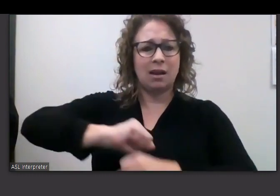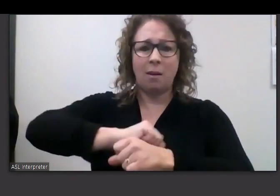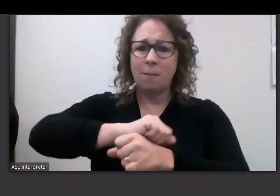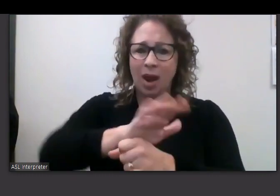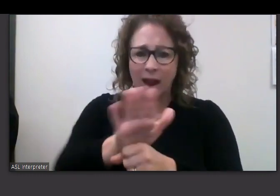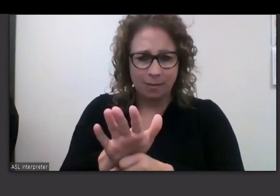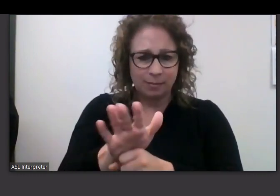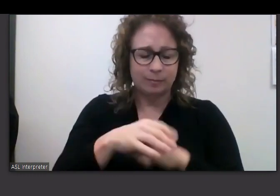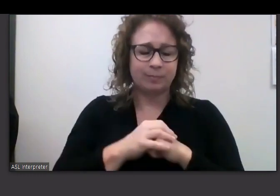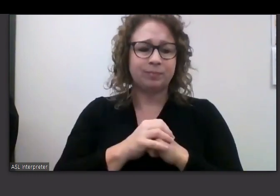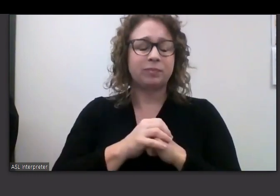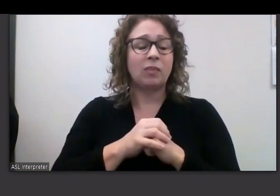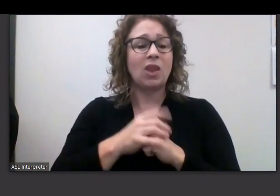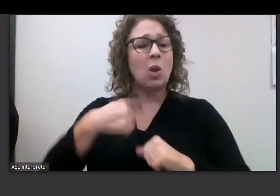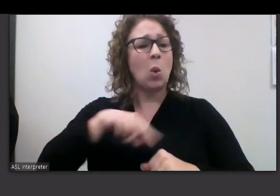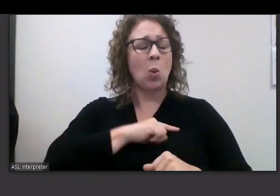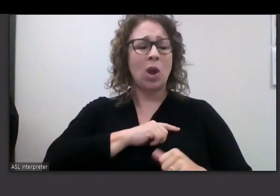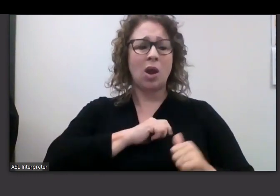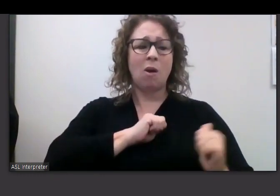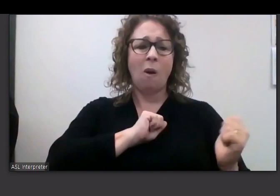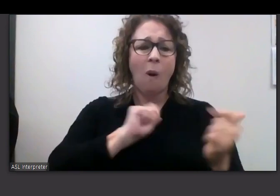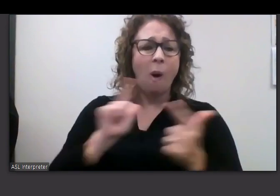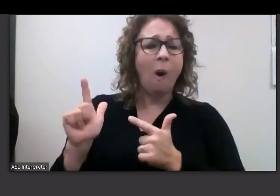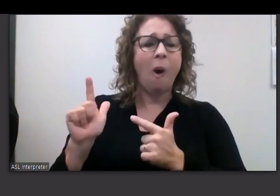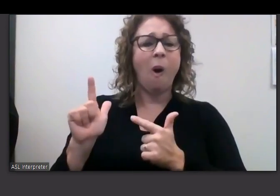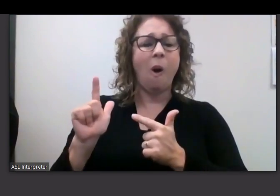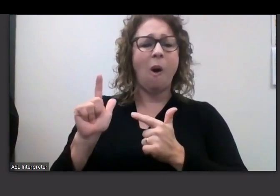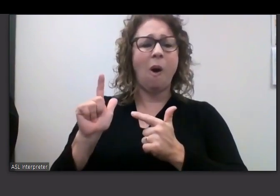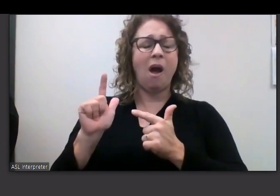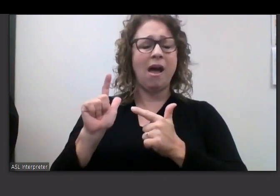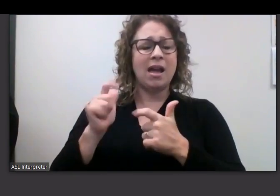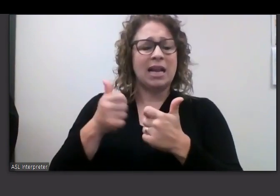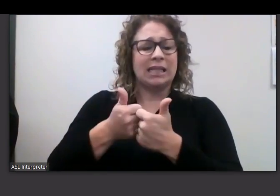where we are all physical distancing at home.